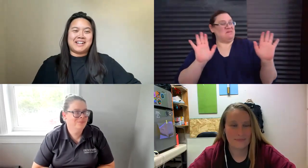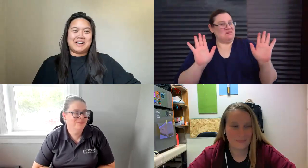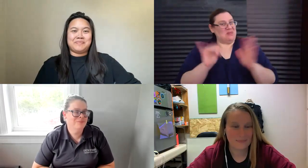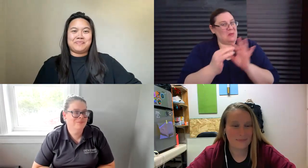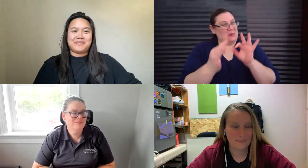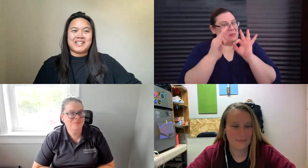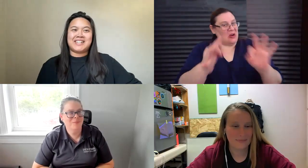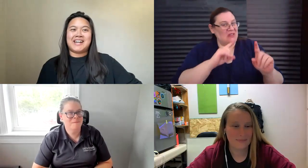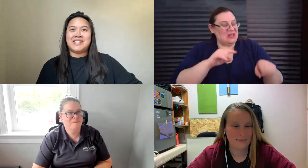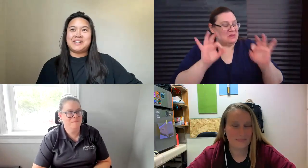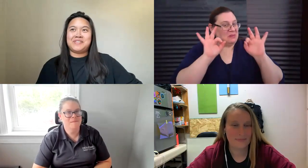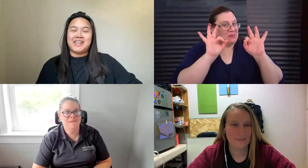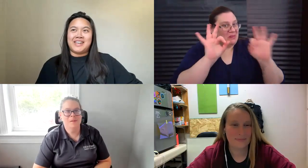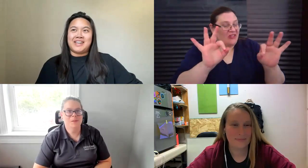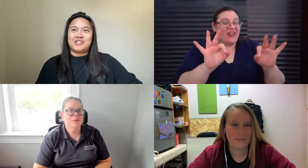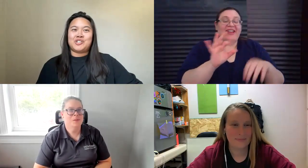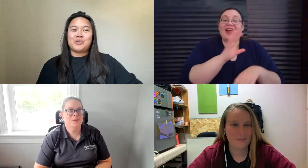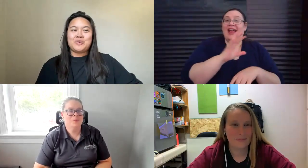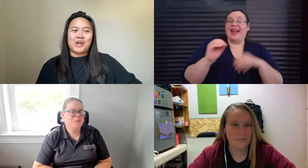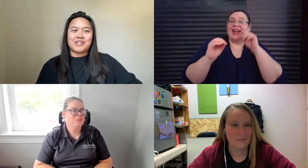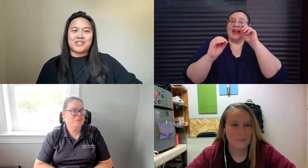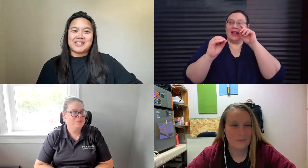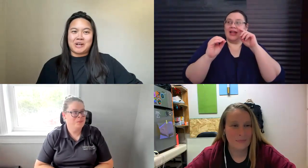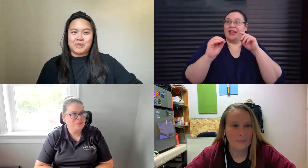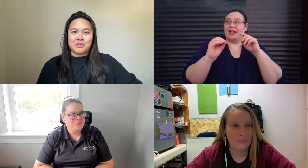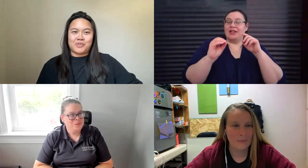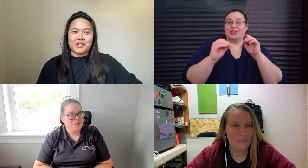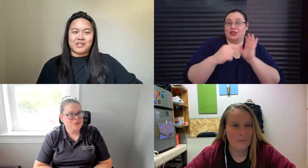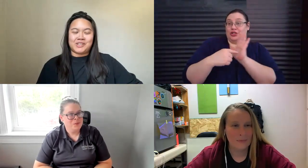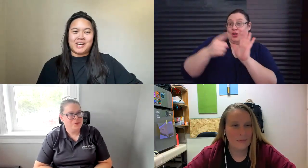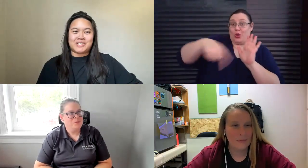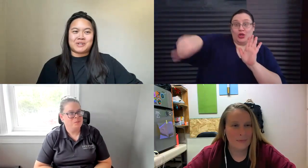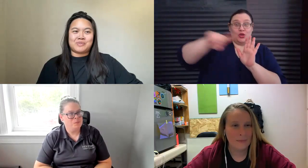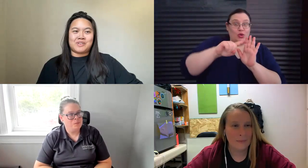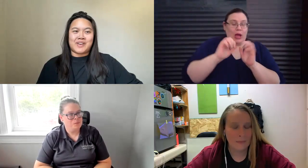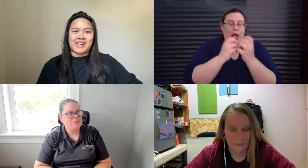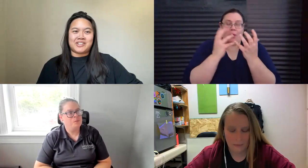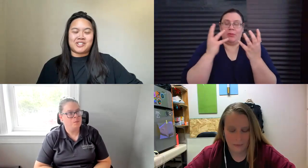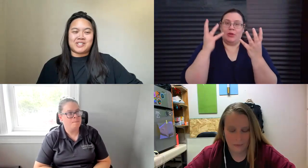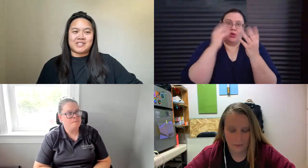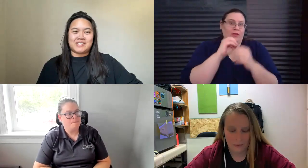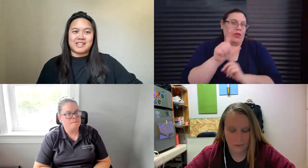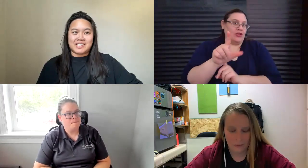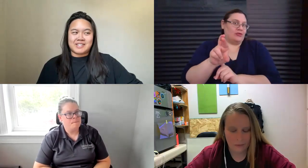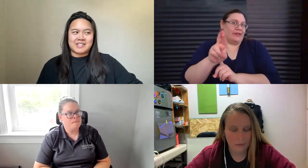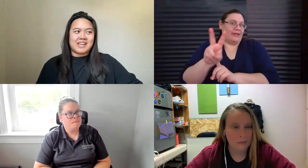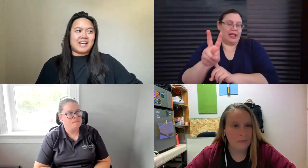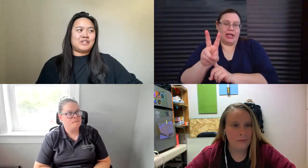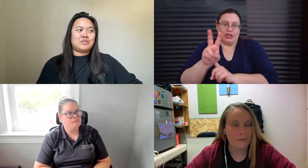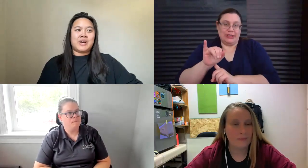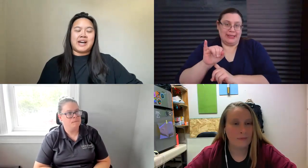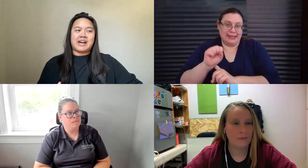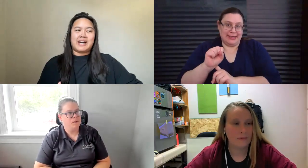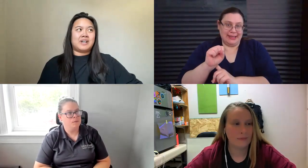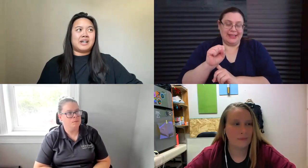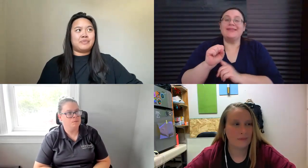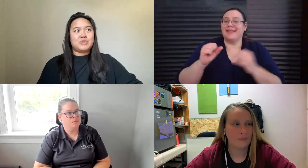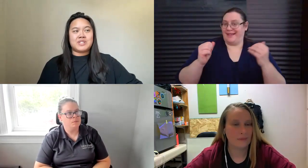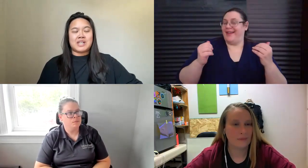And to kind of show you all just how beautiful Lost River Vacations is, I do have two segments